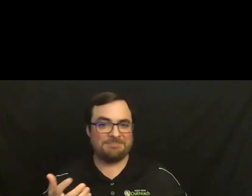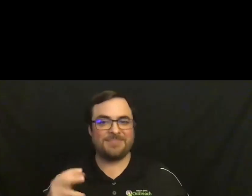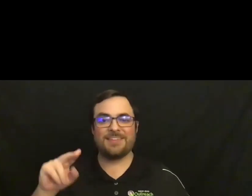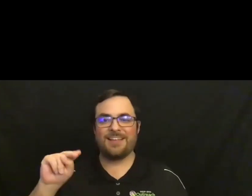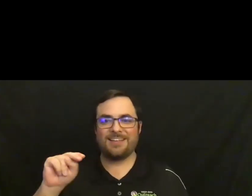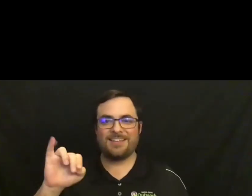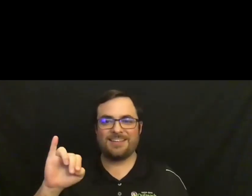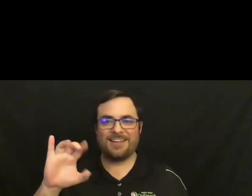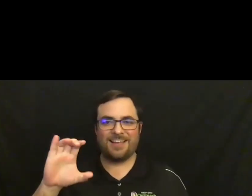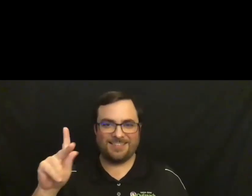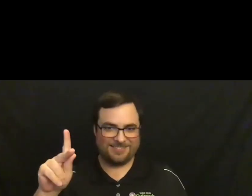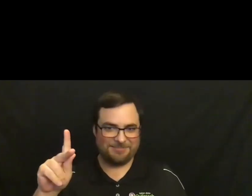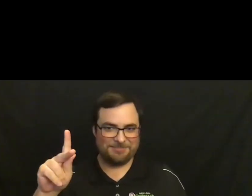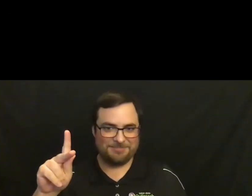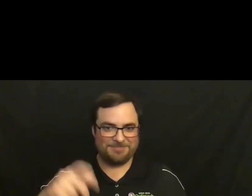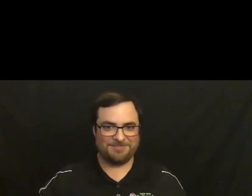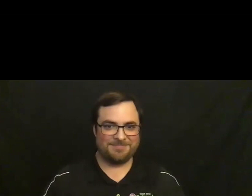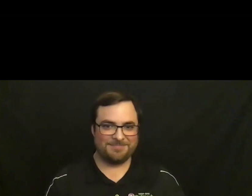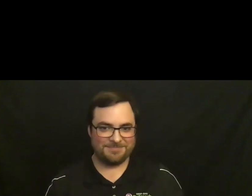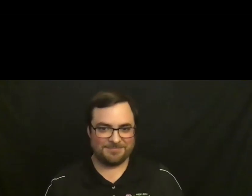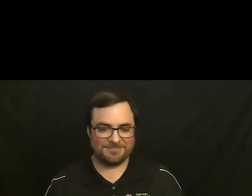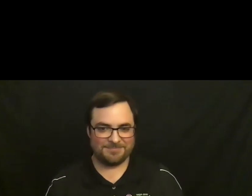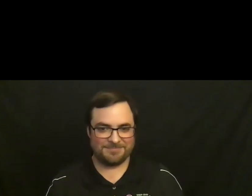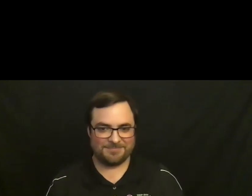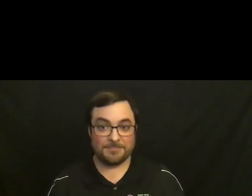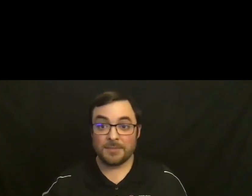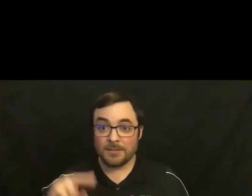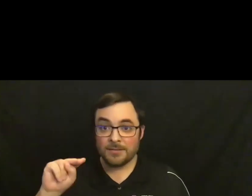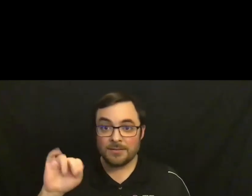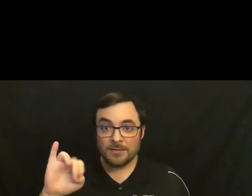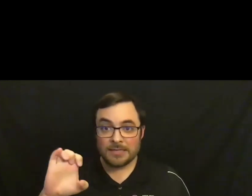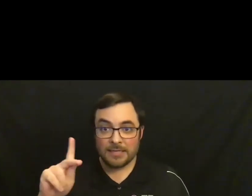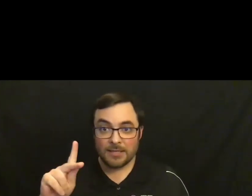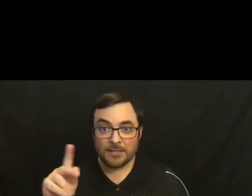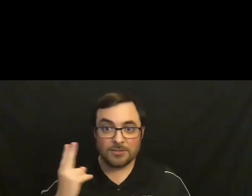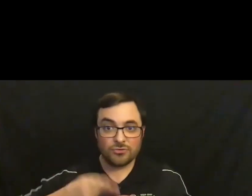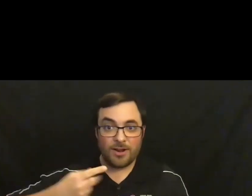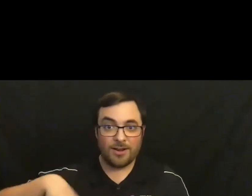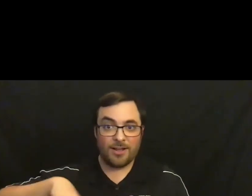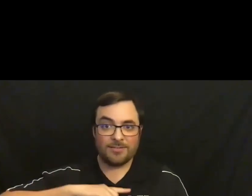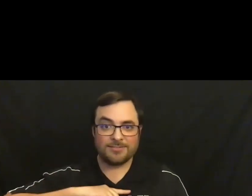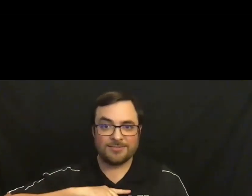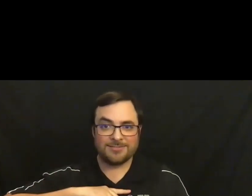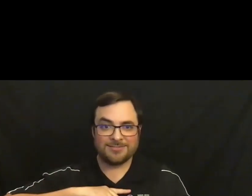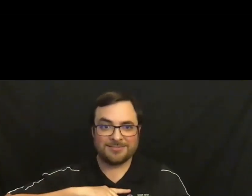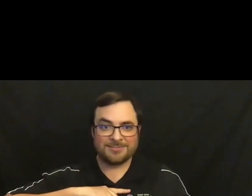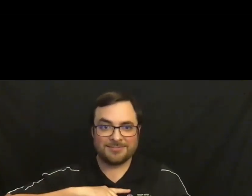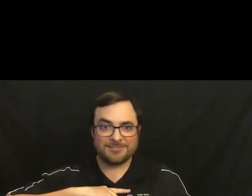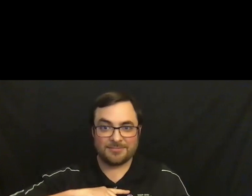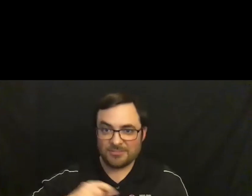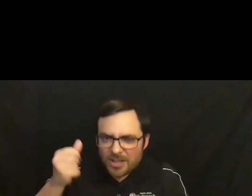And that next one is, Nick. So as Nick is coming on. Remember, you can type your questions